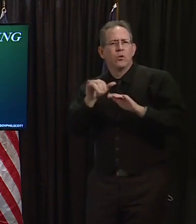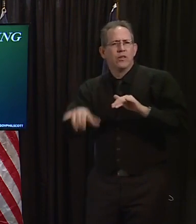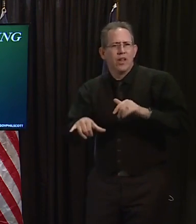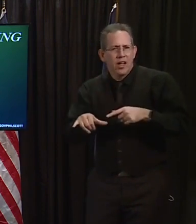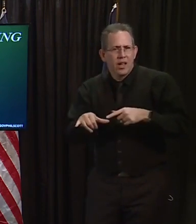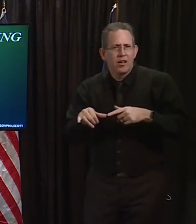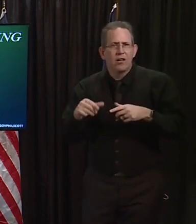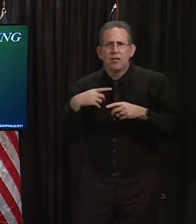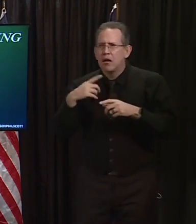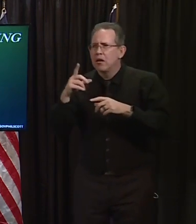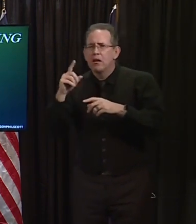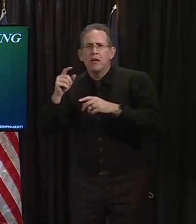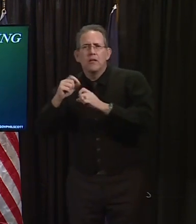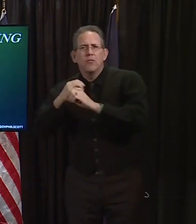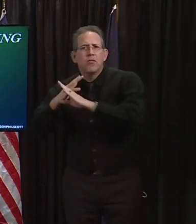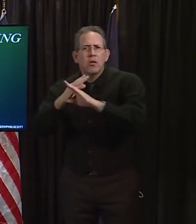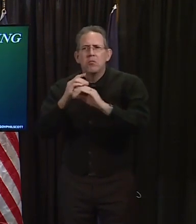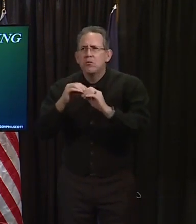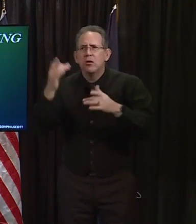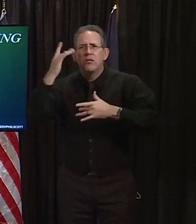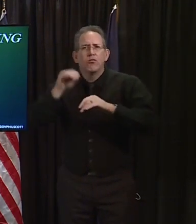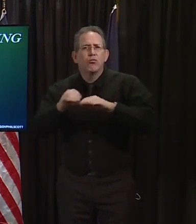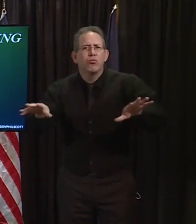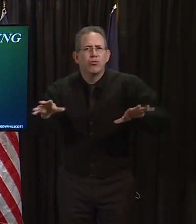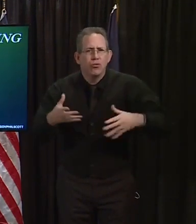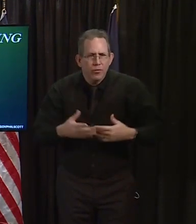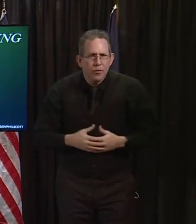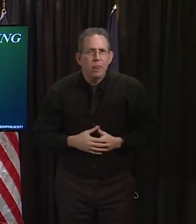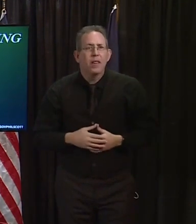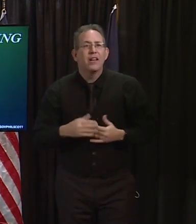stay in school. But when we opened schools after the holiday,